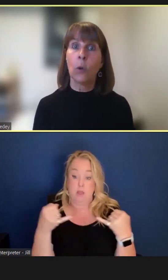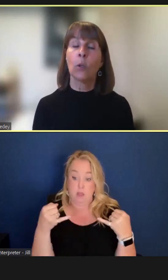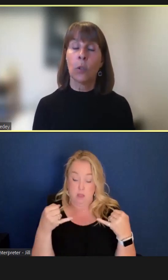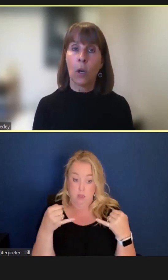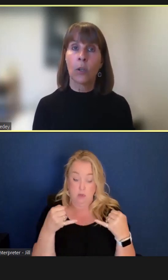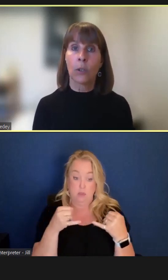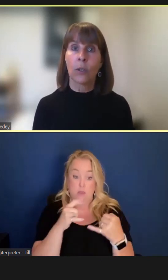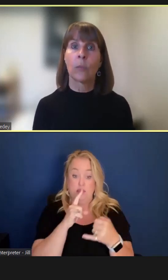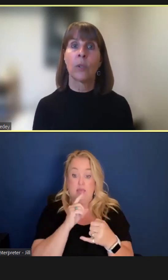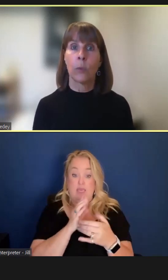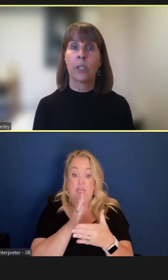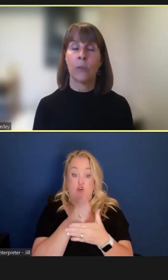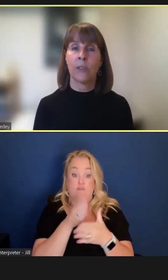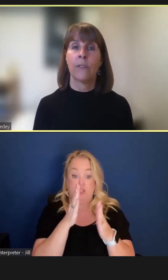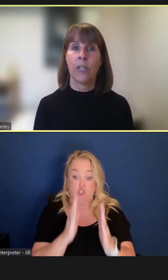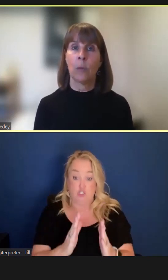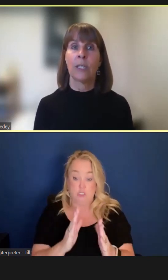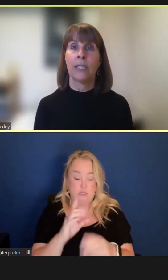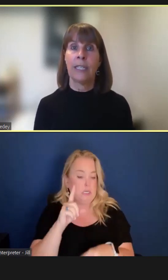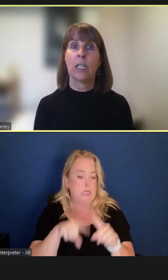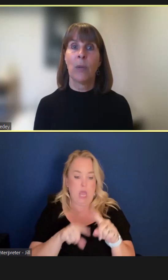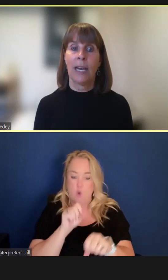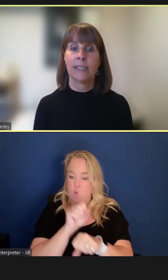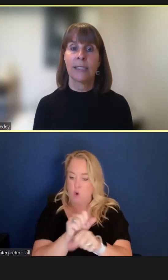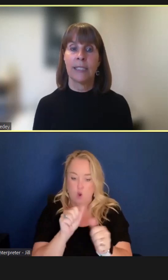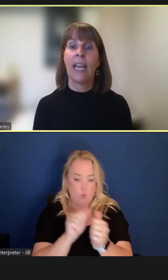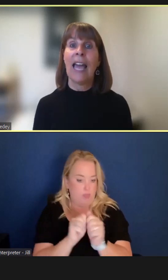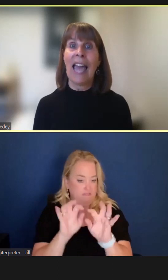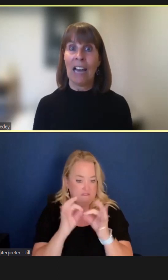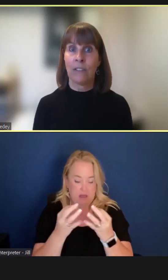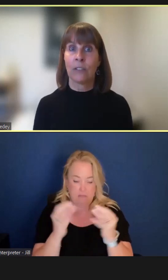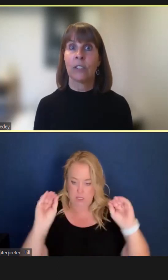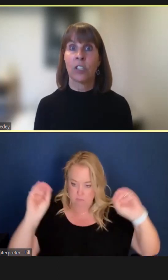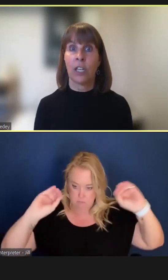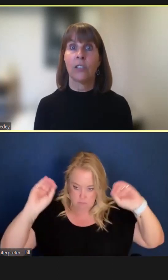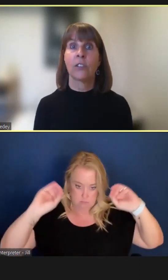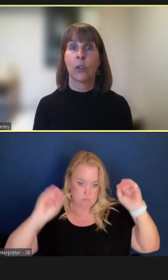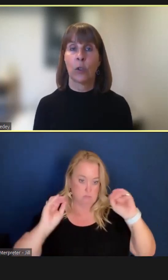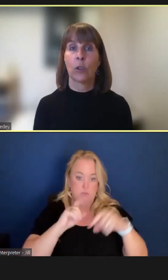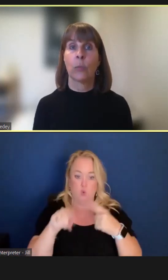longer be working with the family in any capacity after the child's third birth